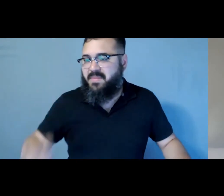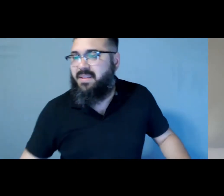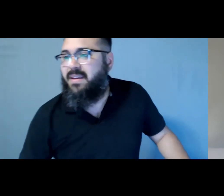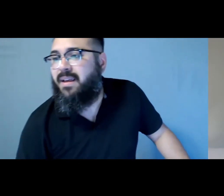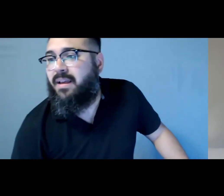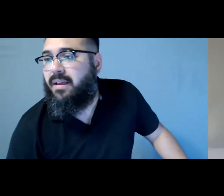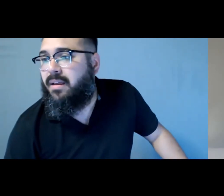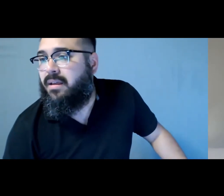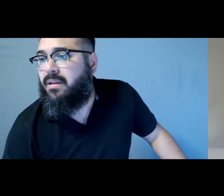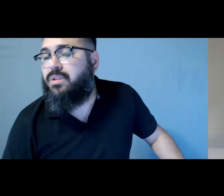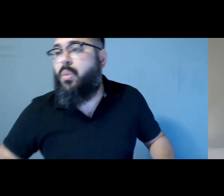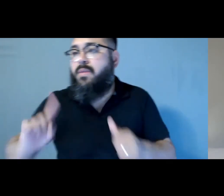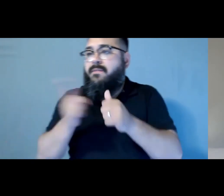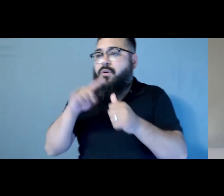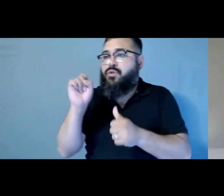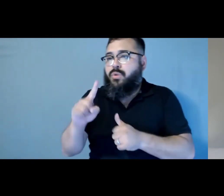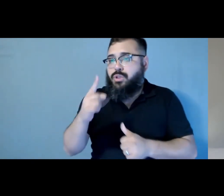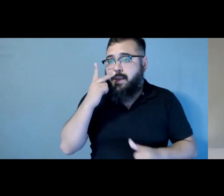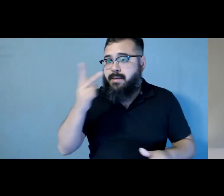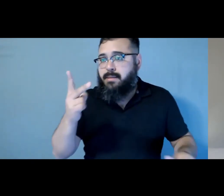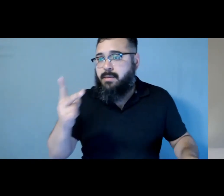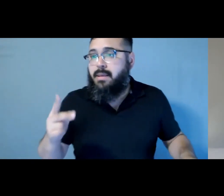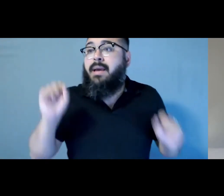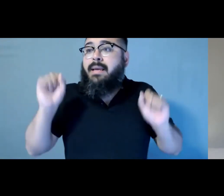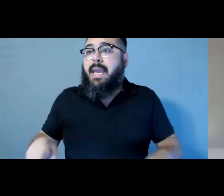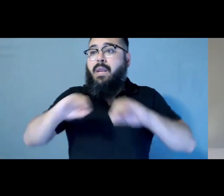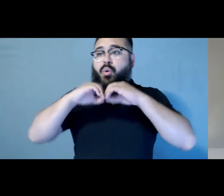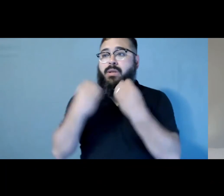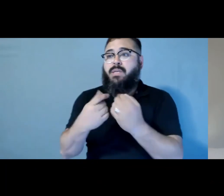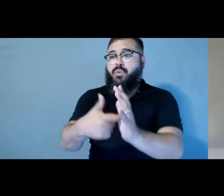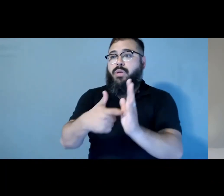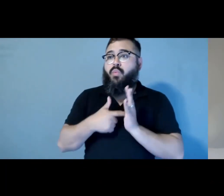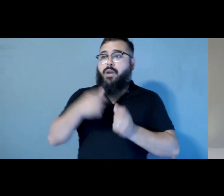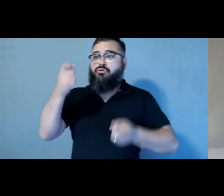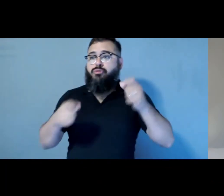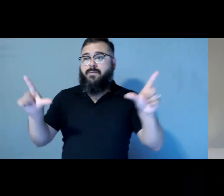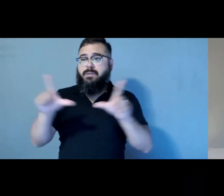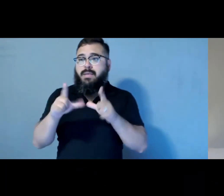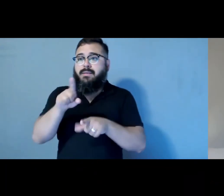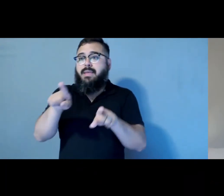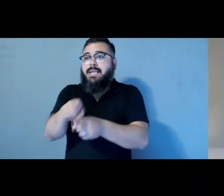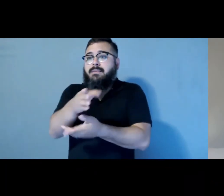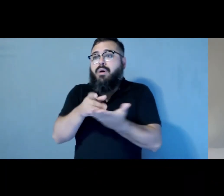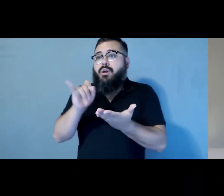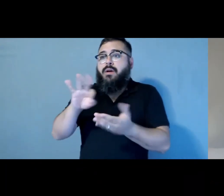So the first question we have is can an organization require a driver's license as part of job description